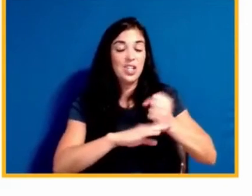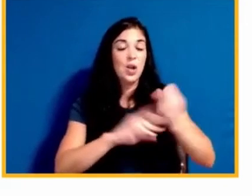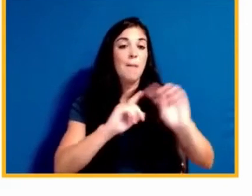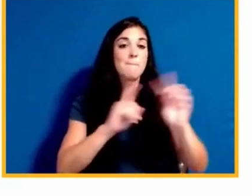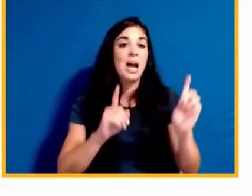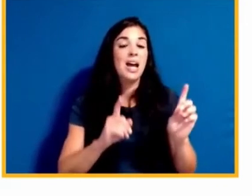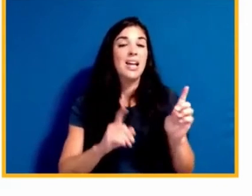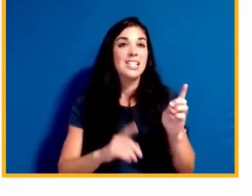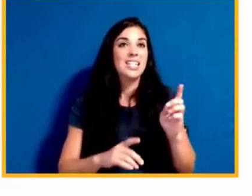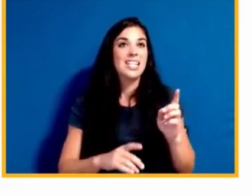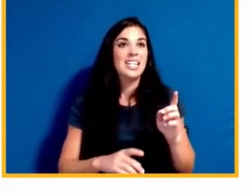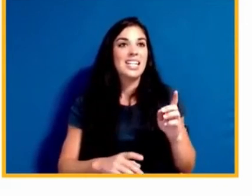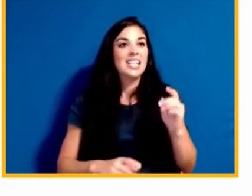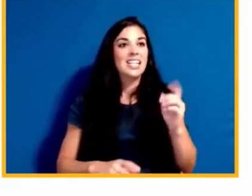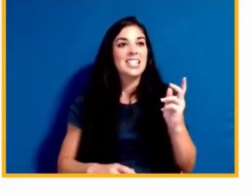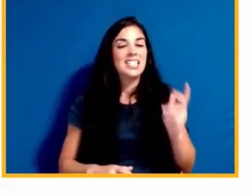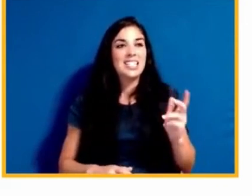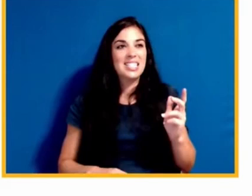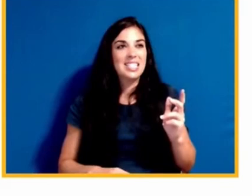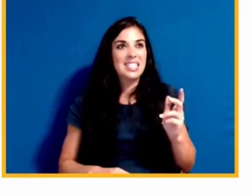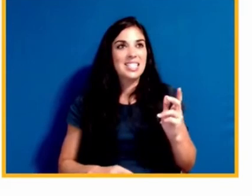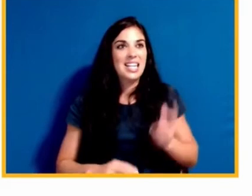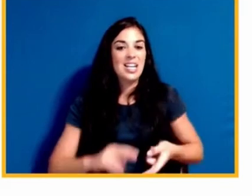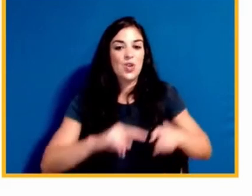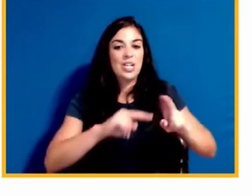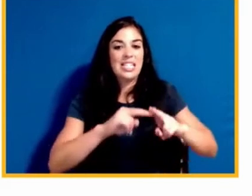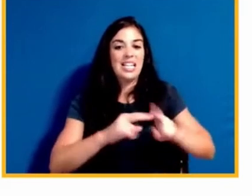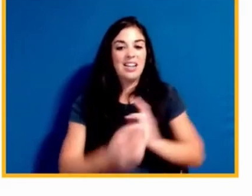just an increase in just adapting to